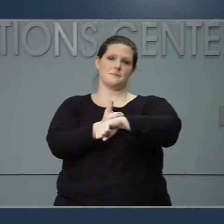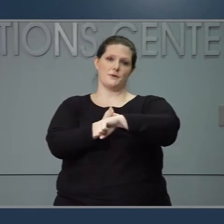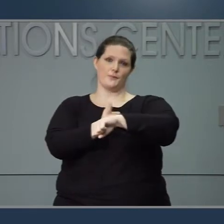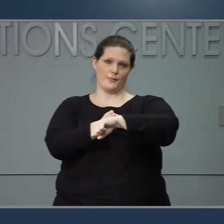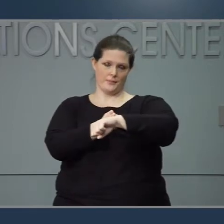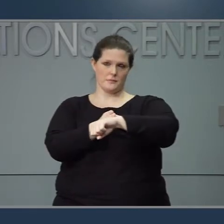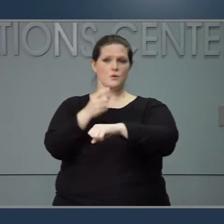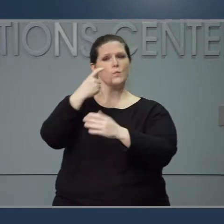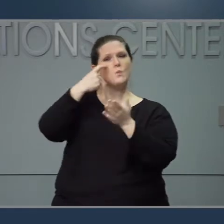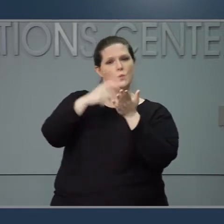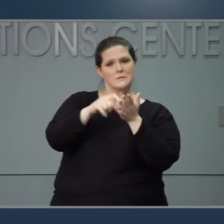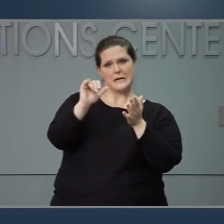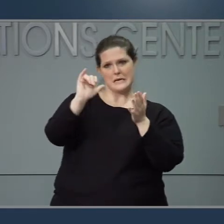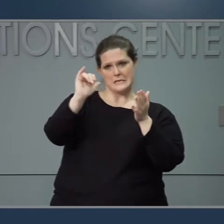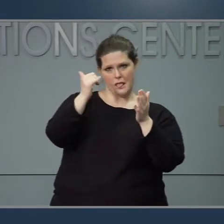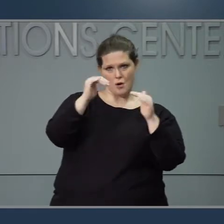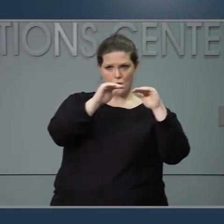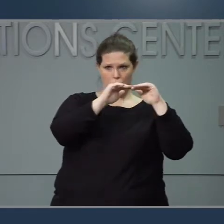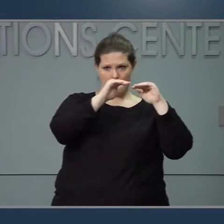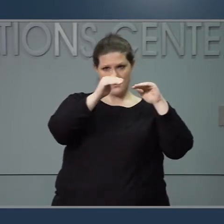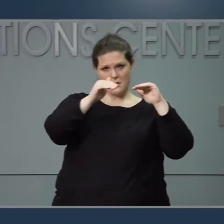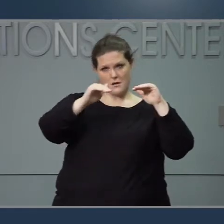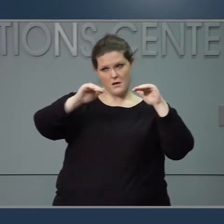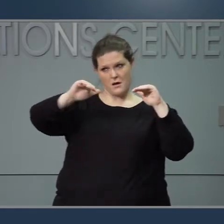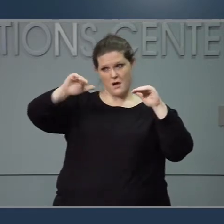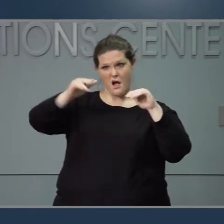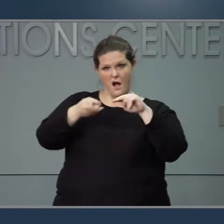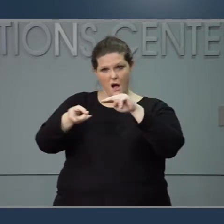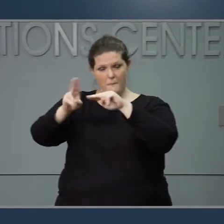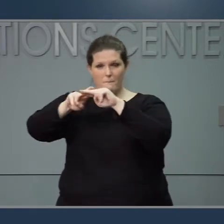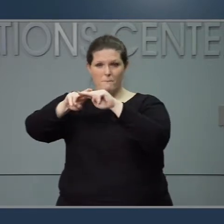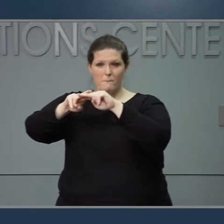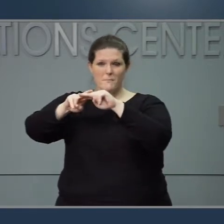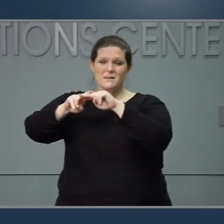COMPLETA. Y USTED ANDA AHÍ PRETENDIENDO QUE NO HAY PANDEMIA